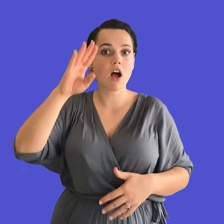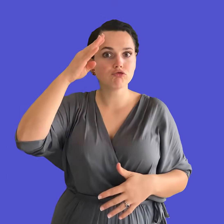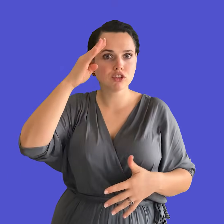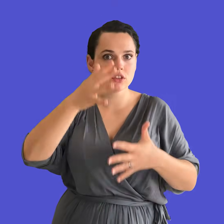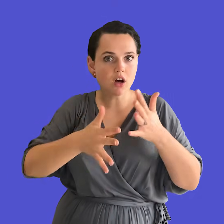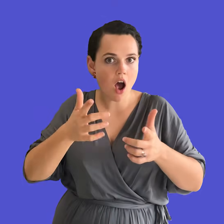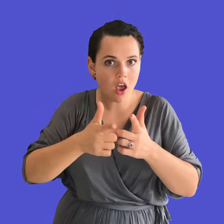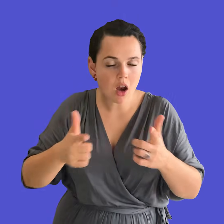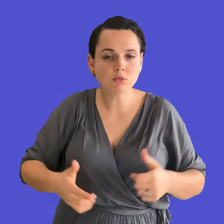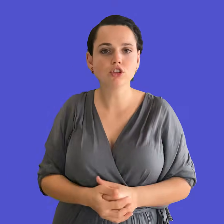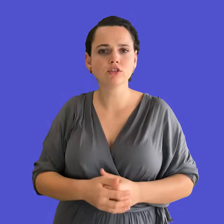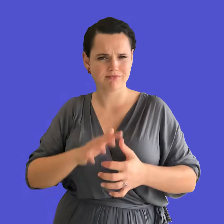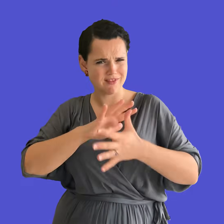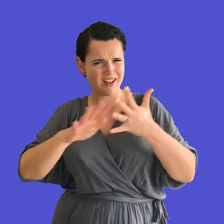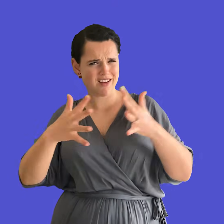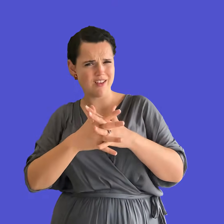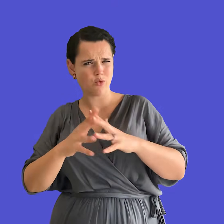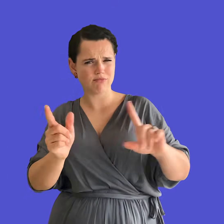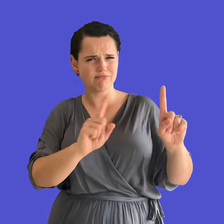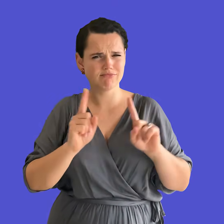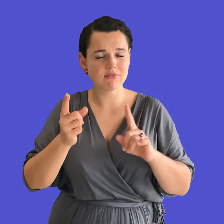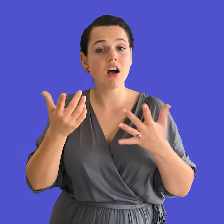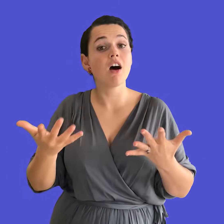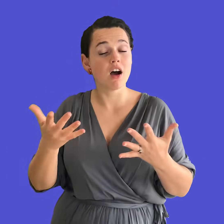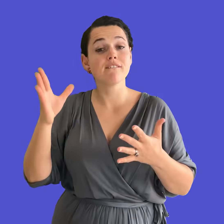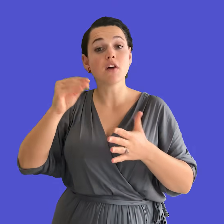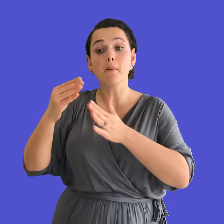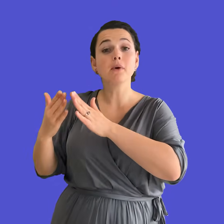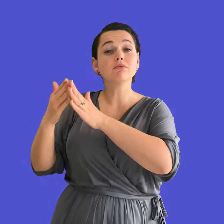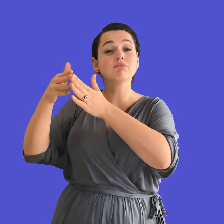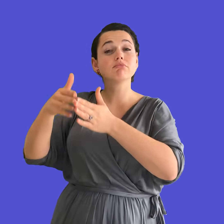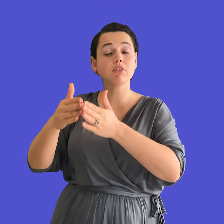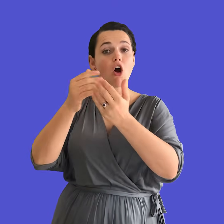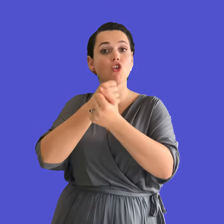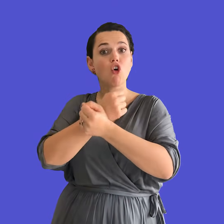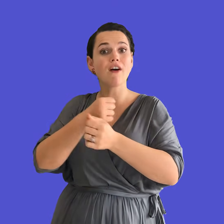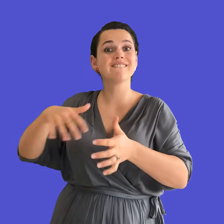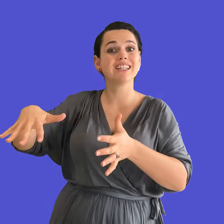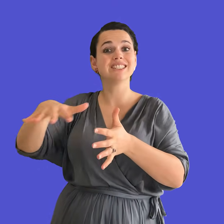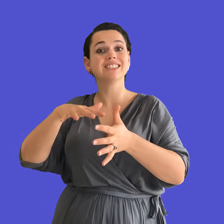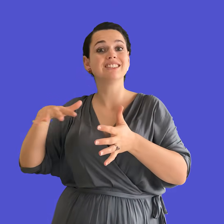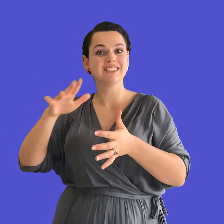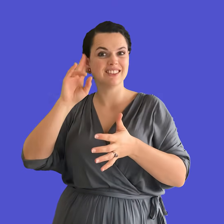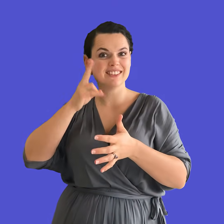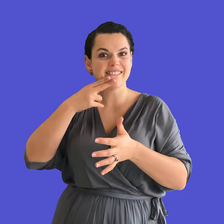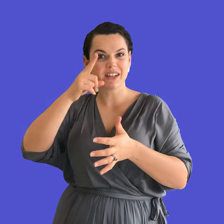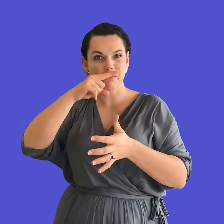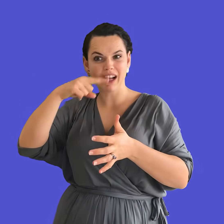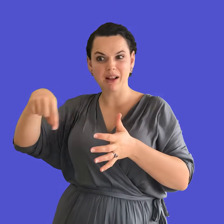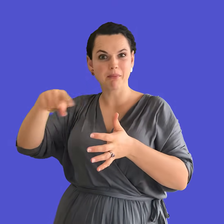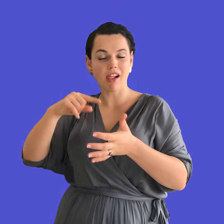Sign Language and Irish Sign language. You may wonder how they have influenced Auslan